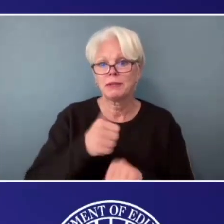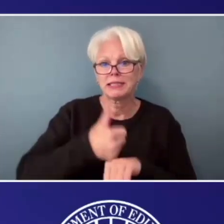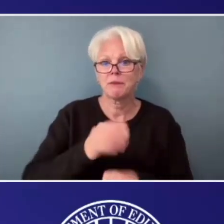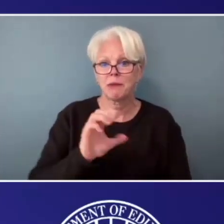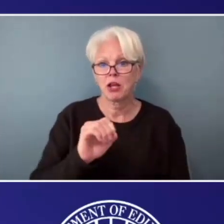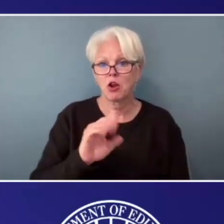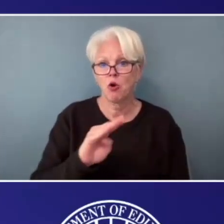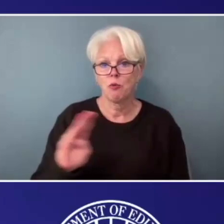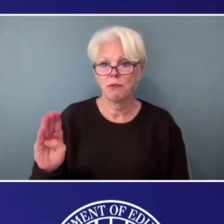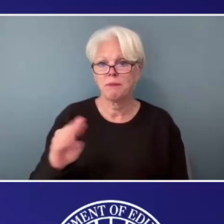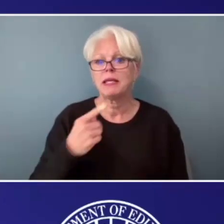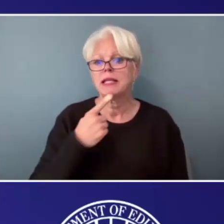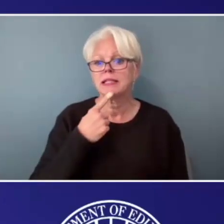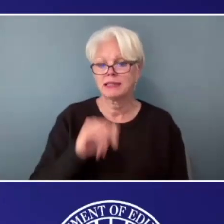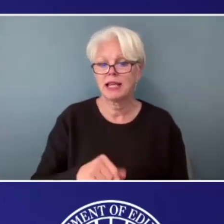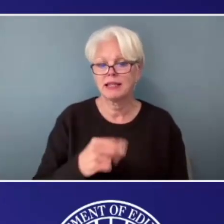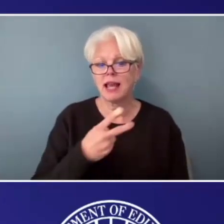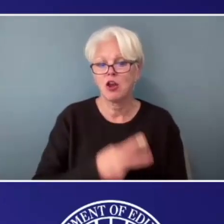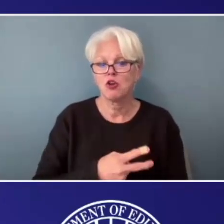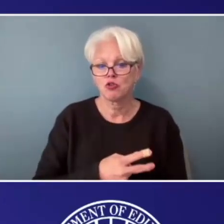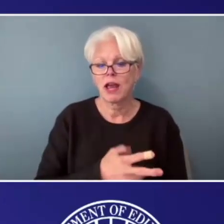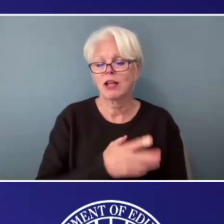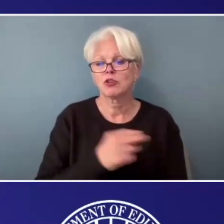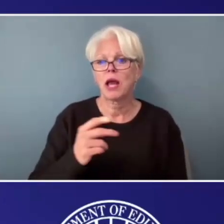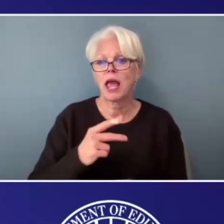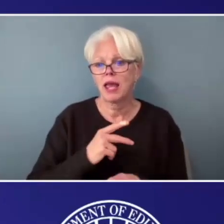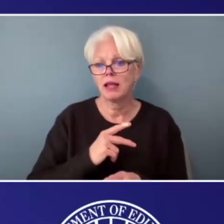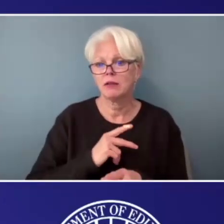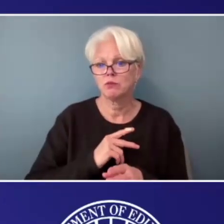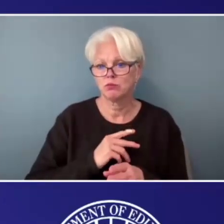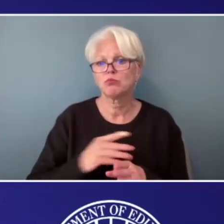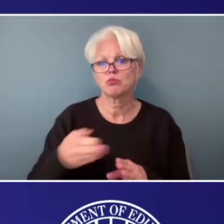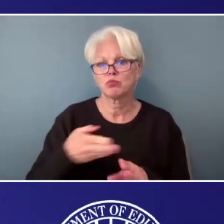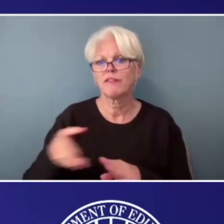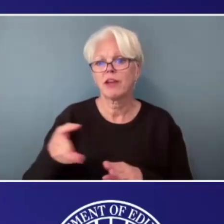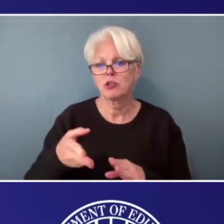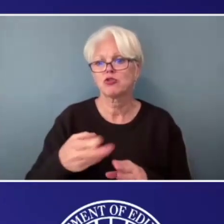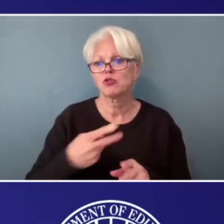that graduate loans and professional loans as defined in that section effective on